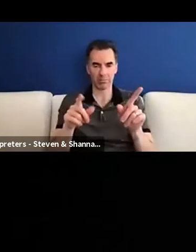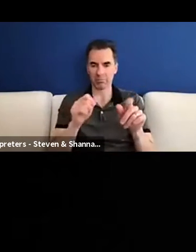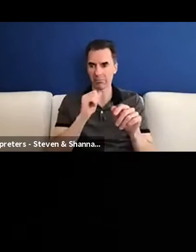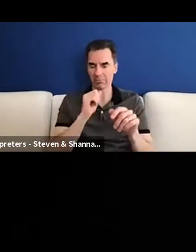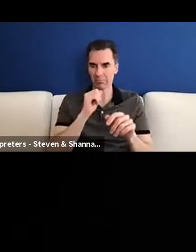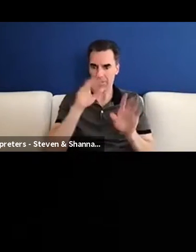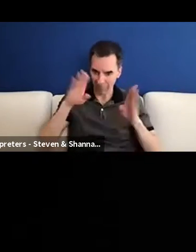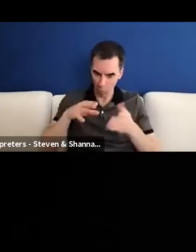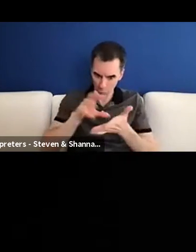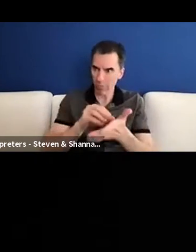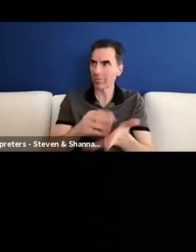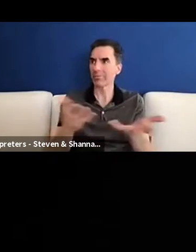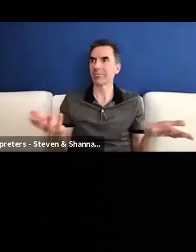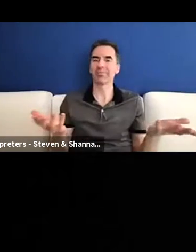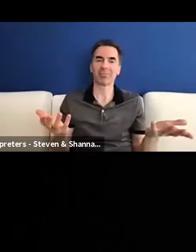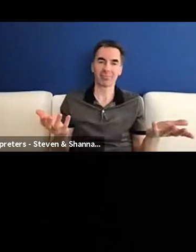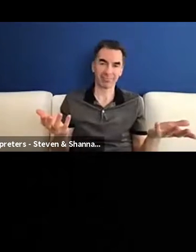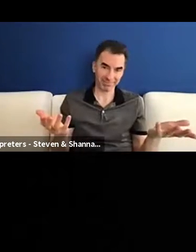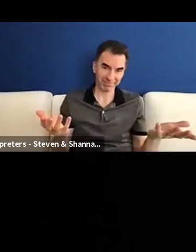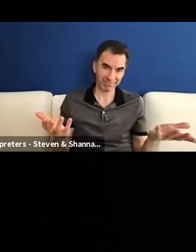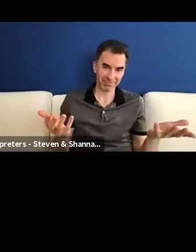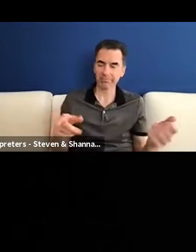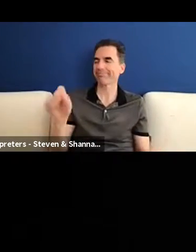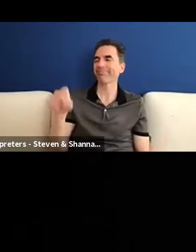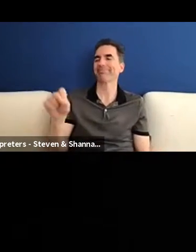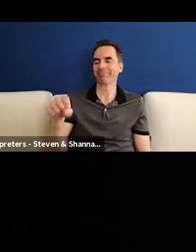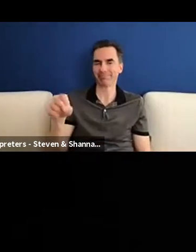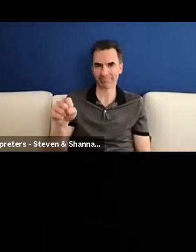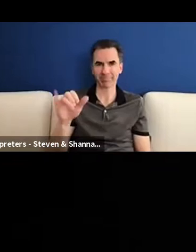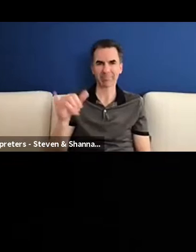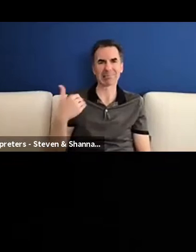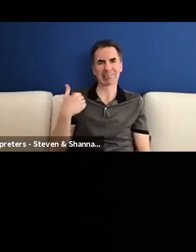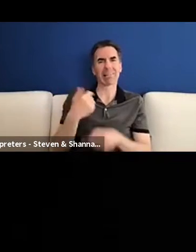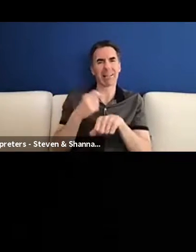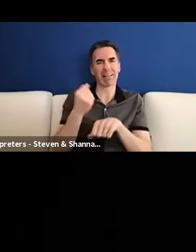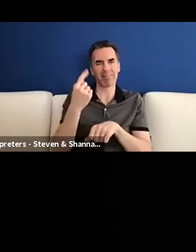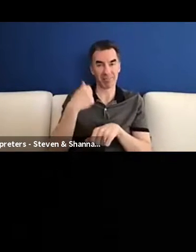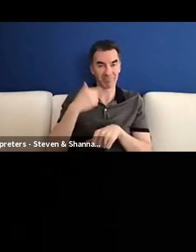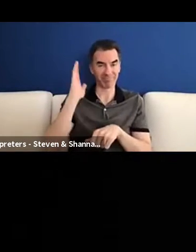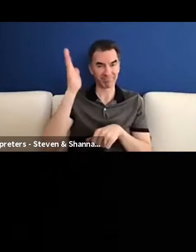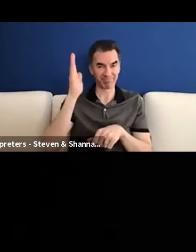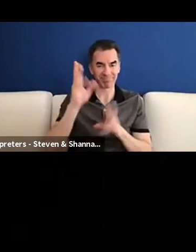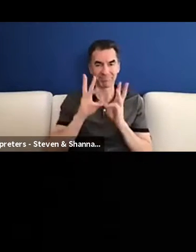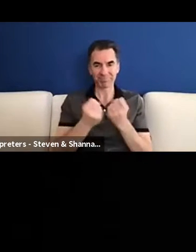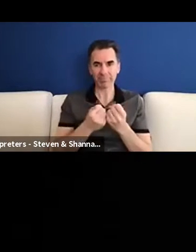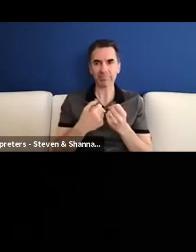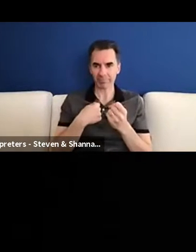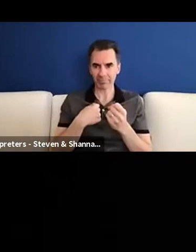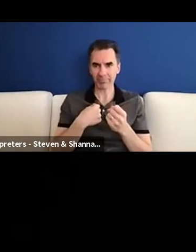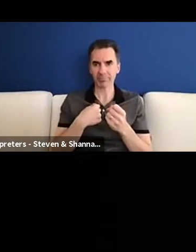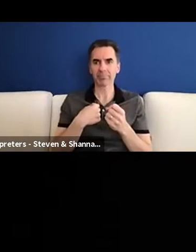Jodie Steeley: Yeah. And so, um, yeah, I think it was in the 11 o'clock session that, you know, I was, I was referring to how